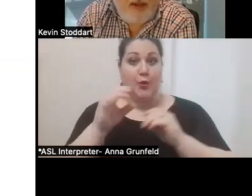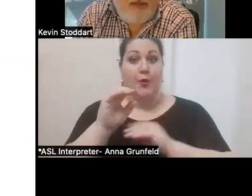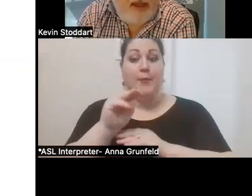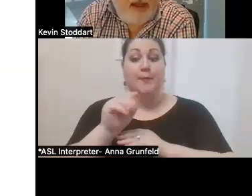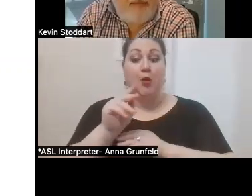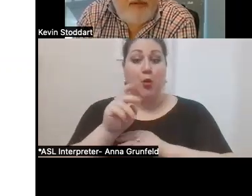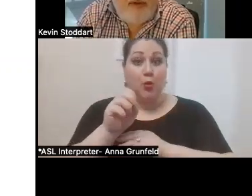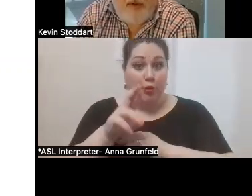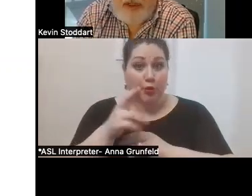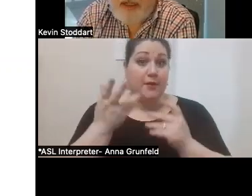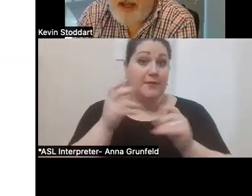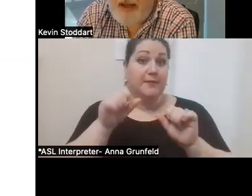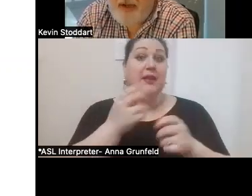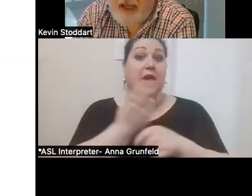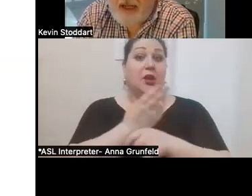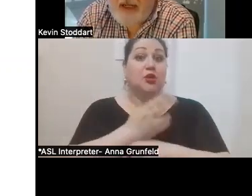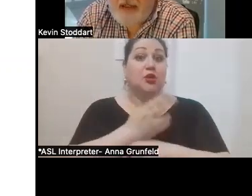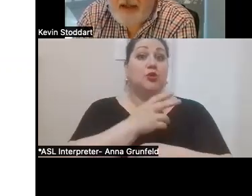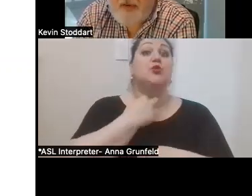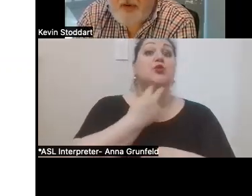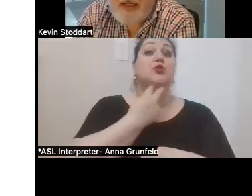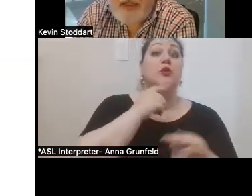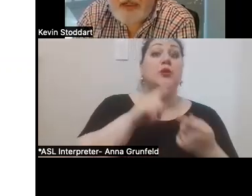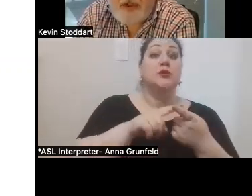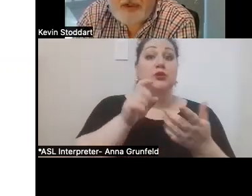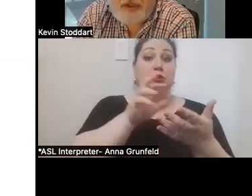They have difficulty navigating life transitions.